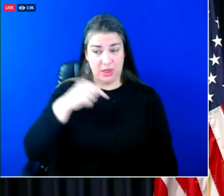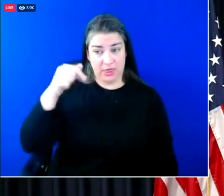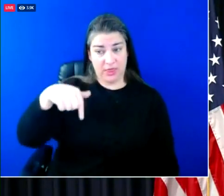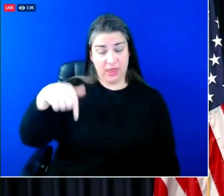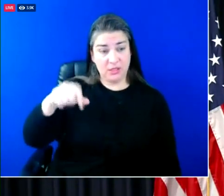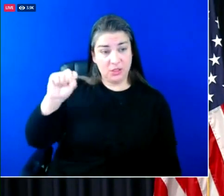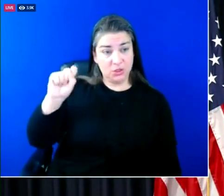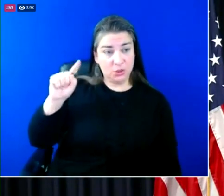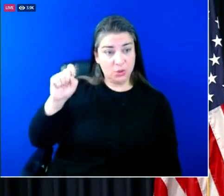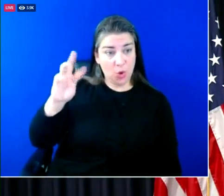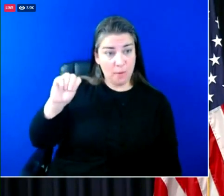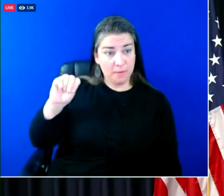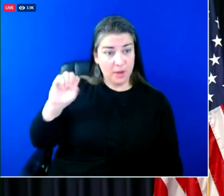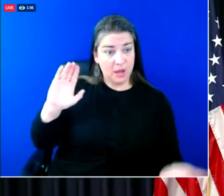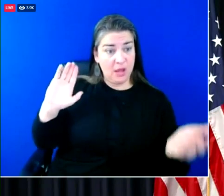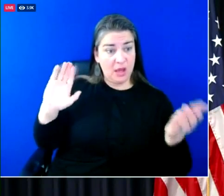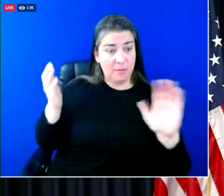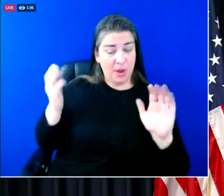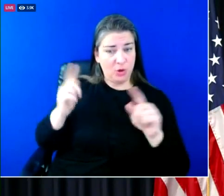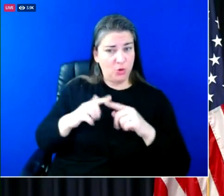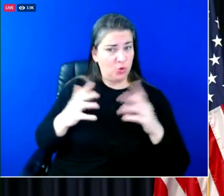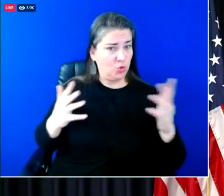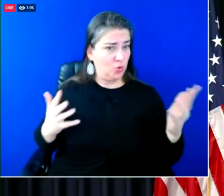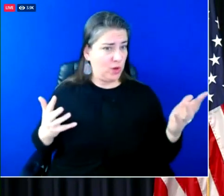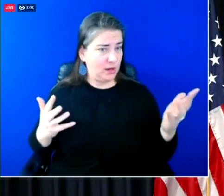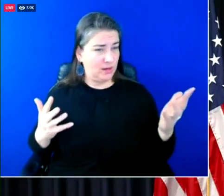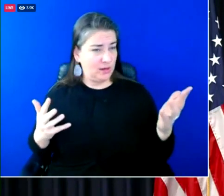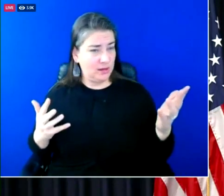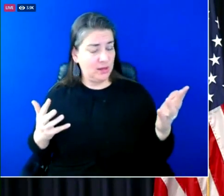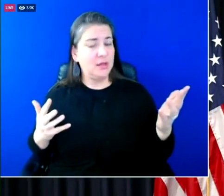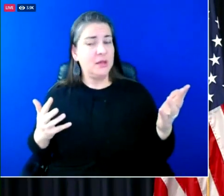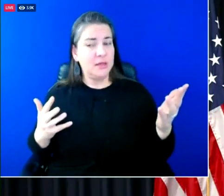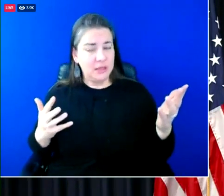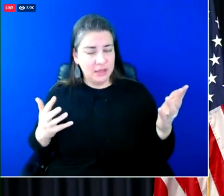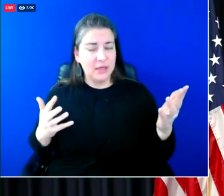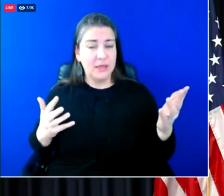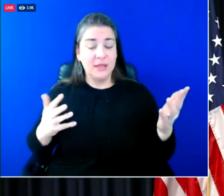like the ice storm, I can tell you that the ice storm in 2000 and nine set the